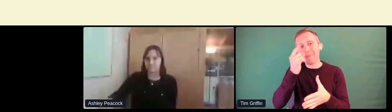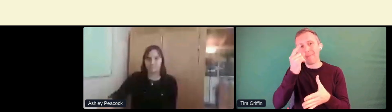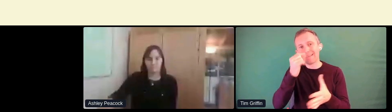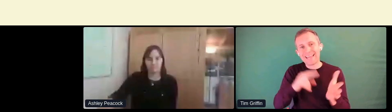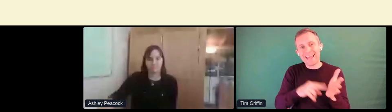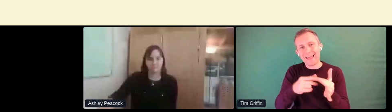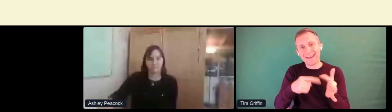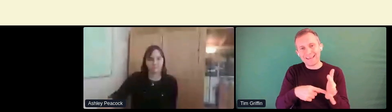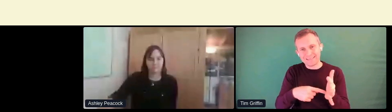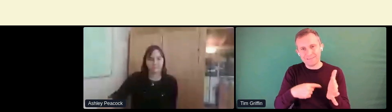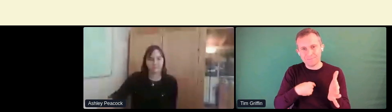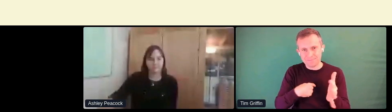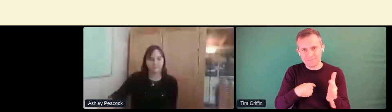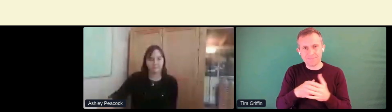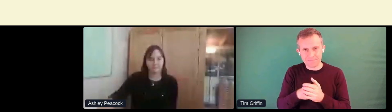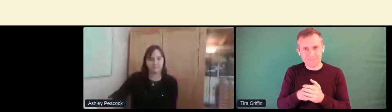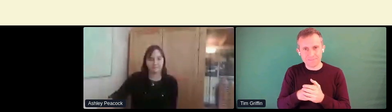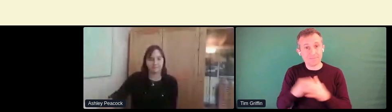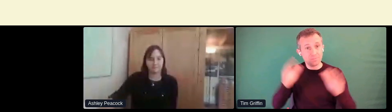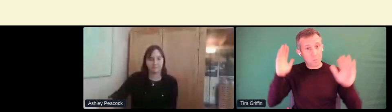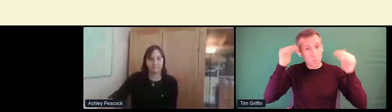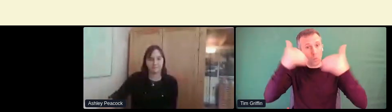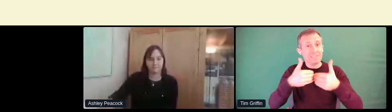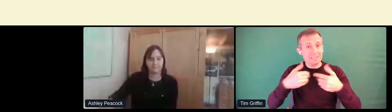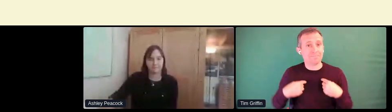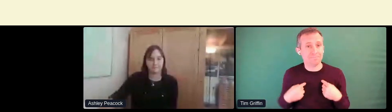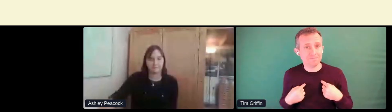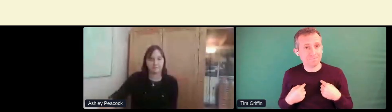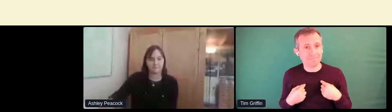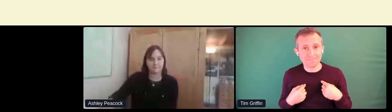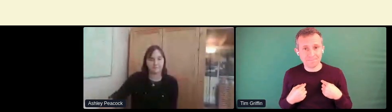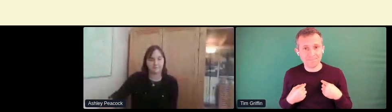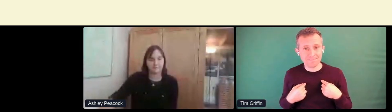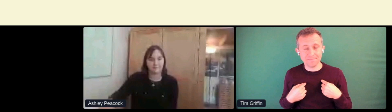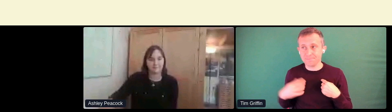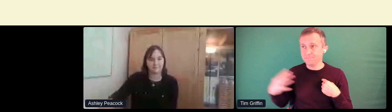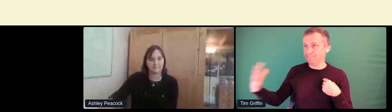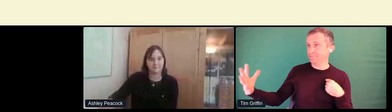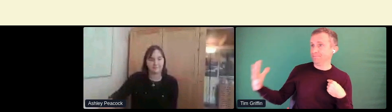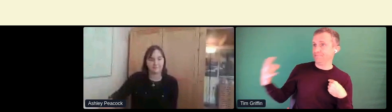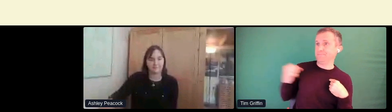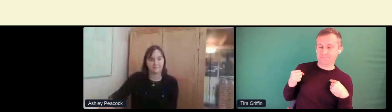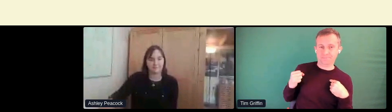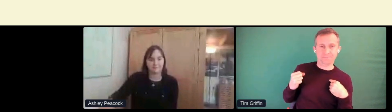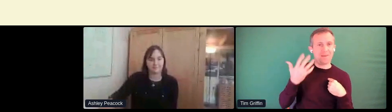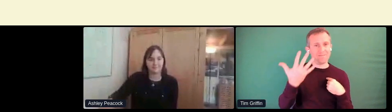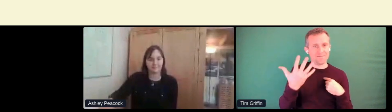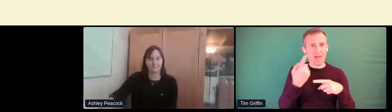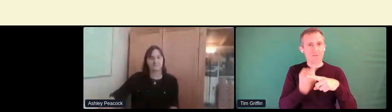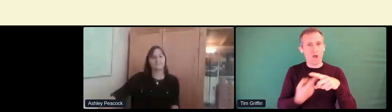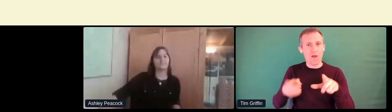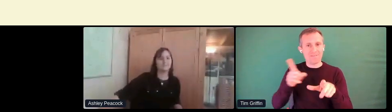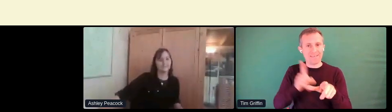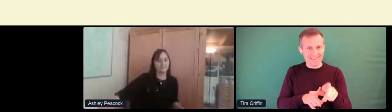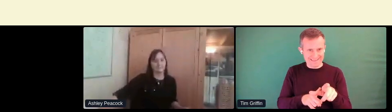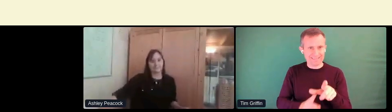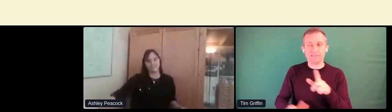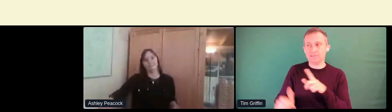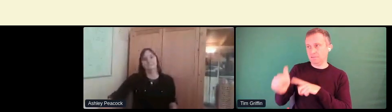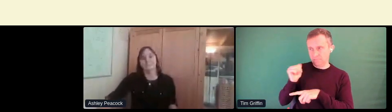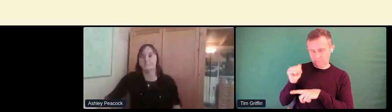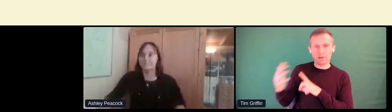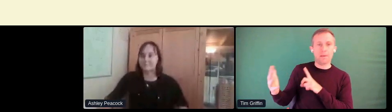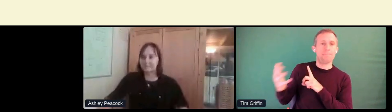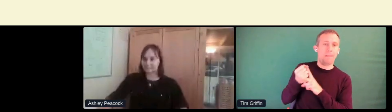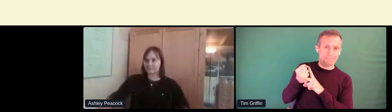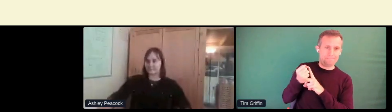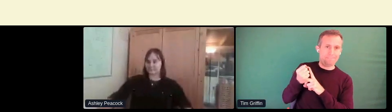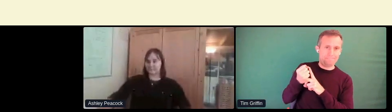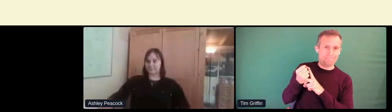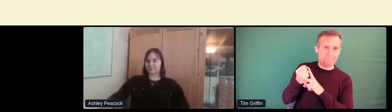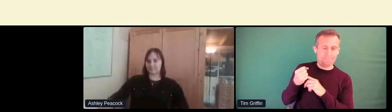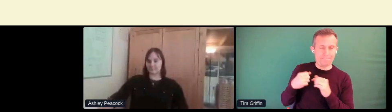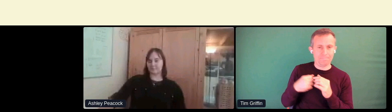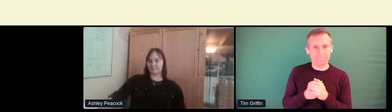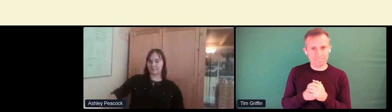I am autistic. I was diagnosed about five and a half years ago. Over the last about three years